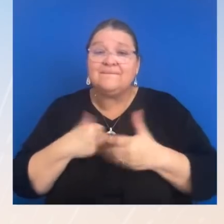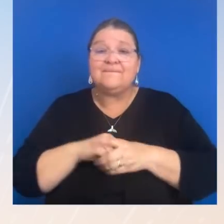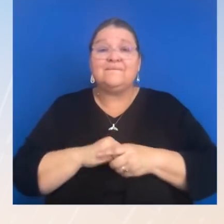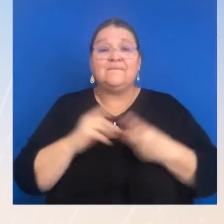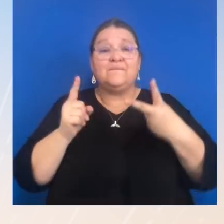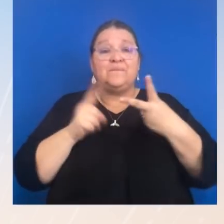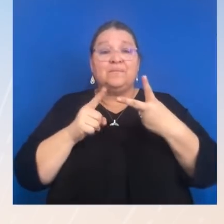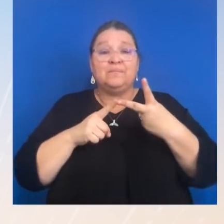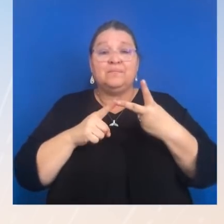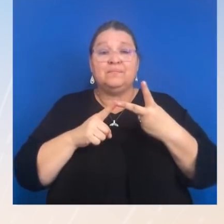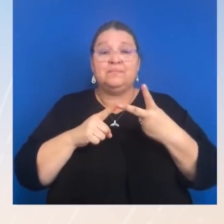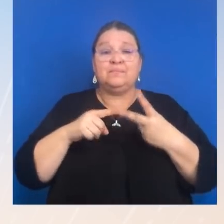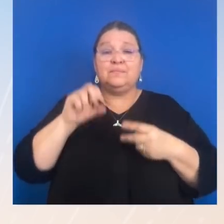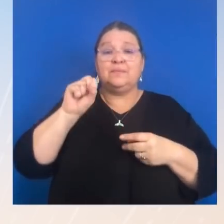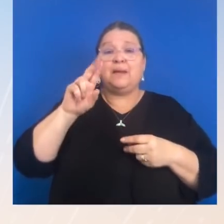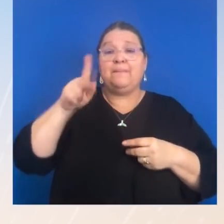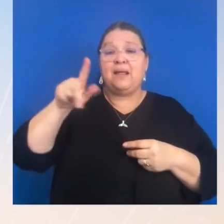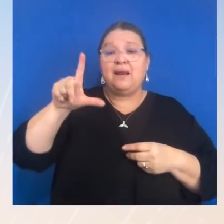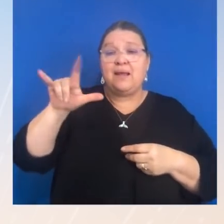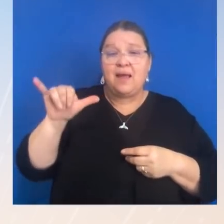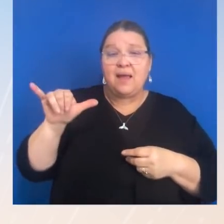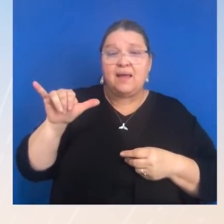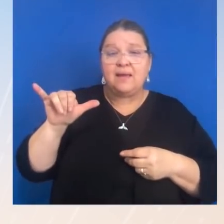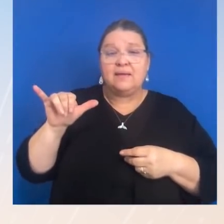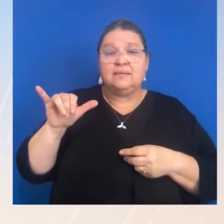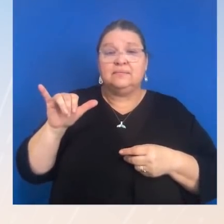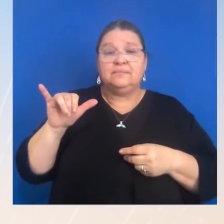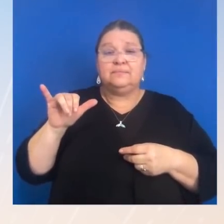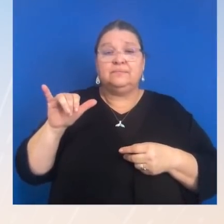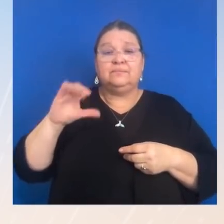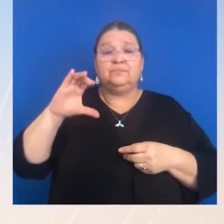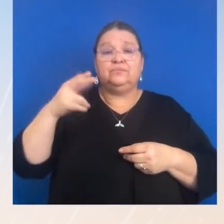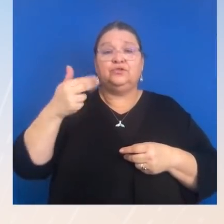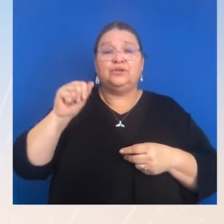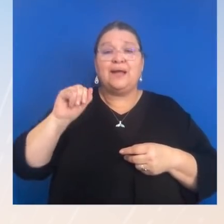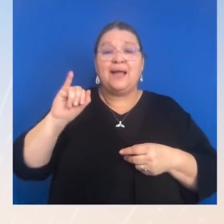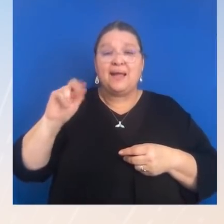including increasing movement through ports by, I believe, about 60 percent.